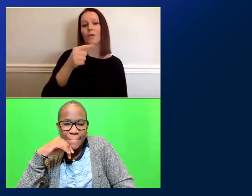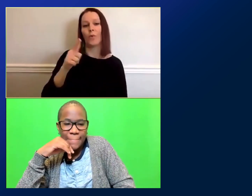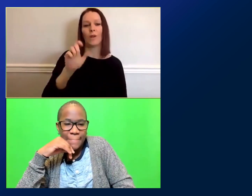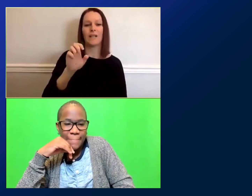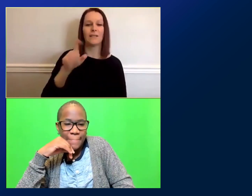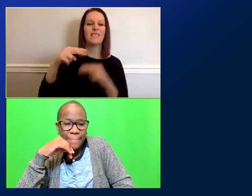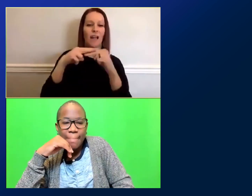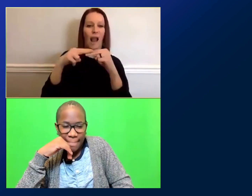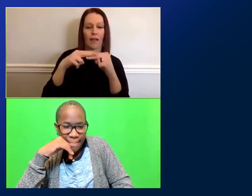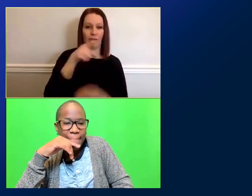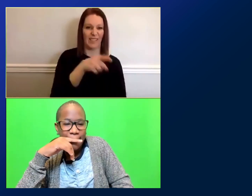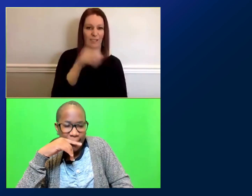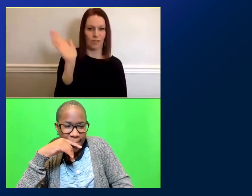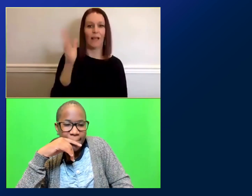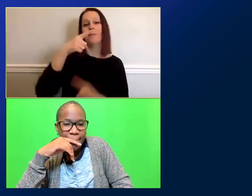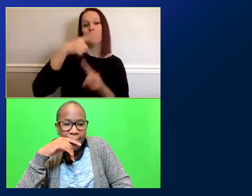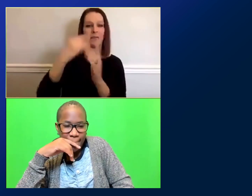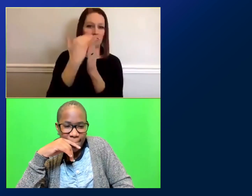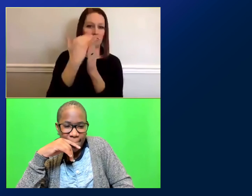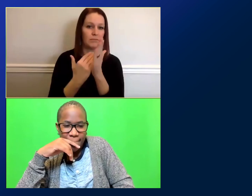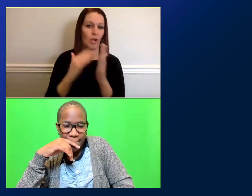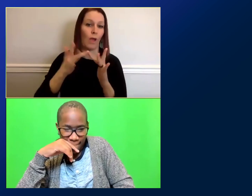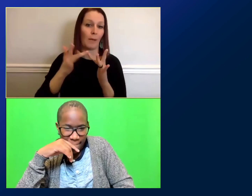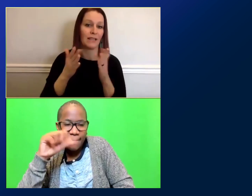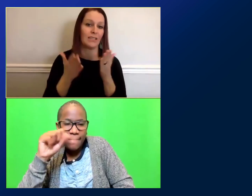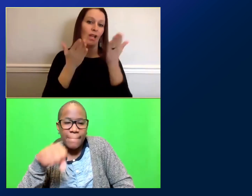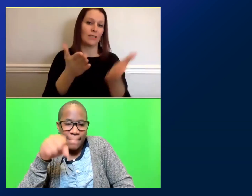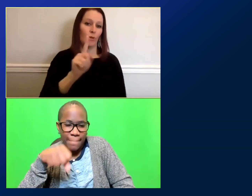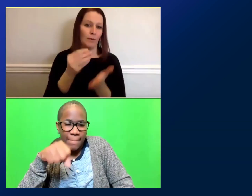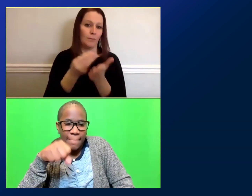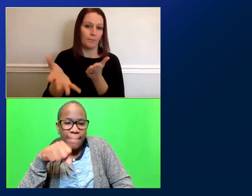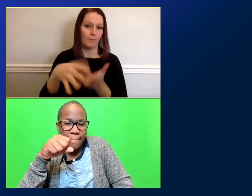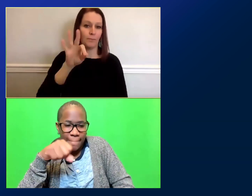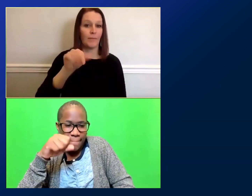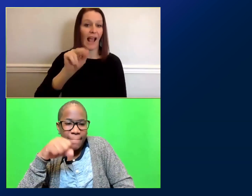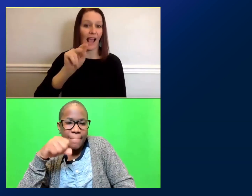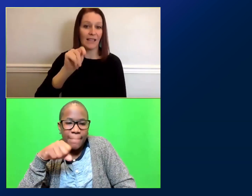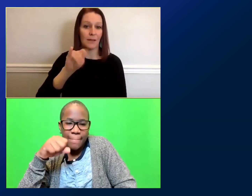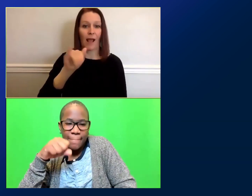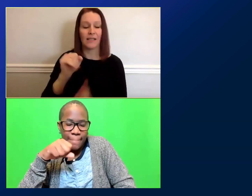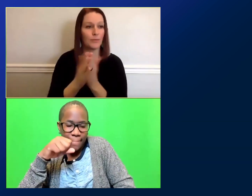when it net is saying i'll compile a google slide of all of the resources that that are shared with me by victor rica and then i'll forward that all